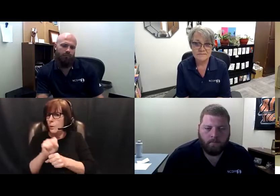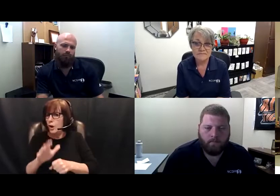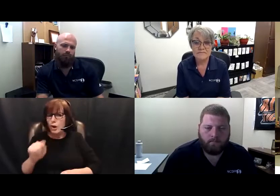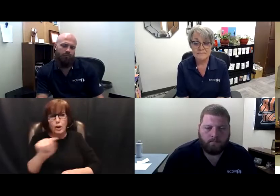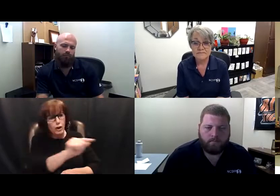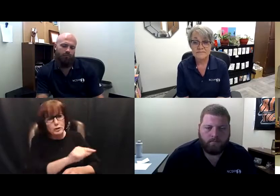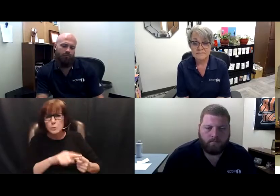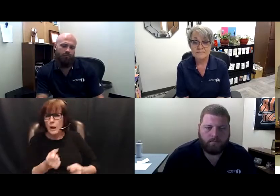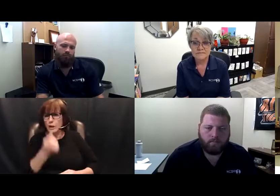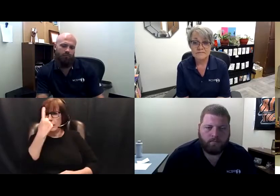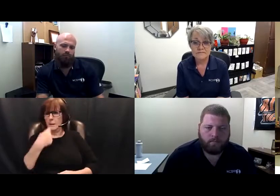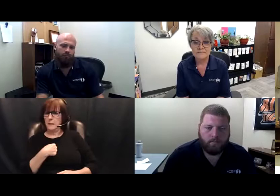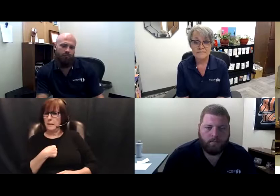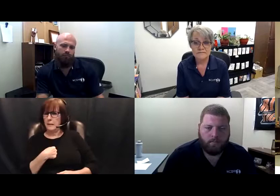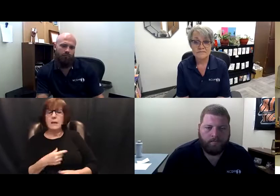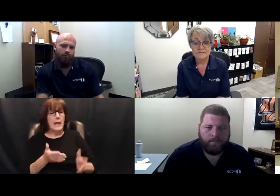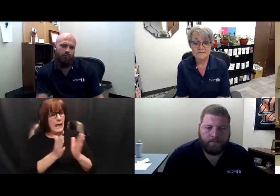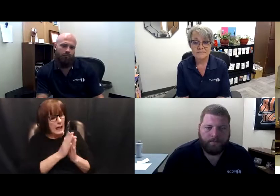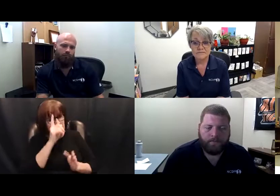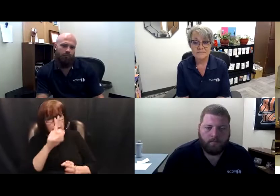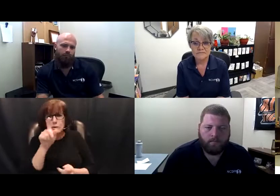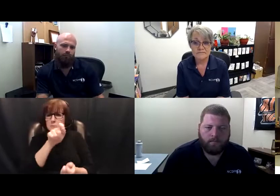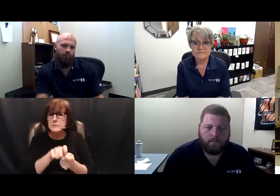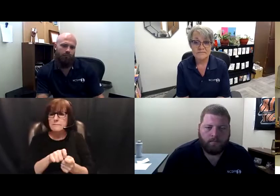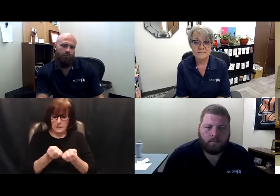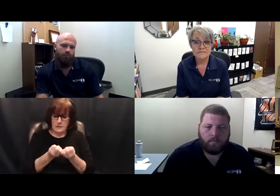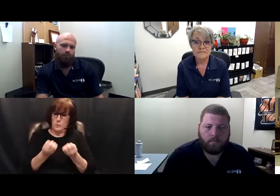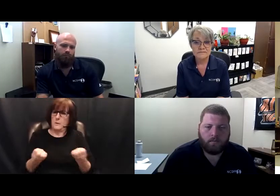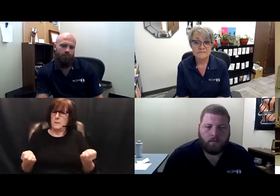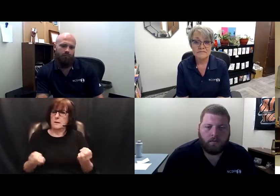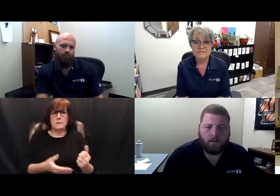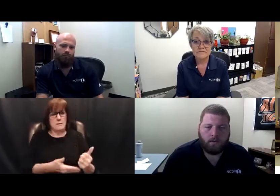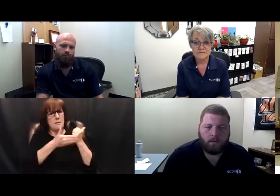you need to ask for specific equipment that's going to help you to